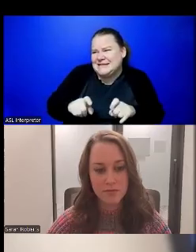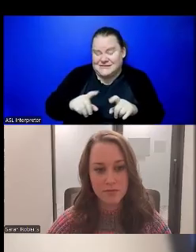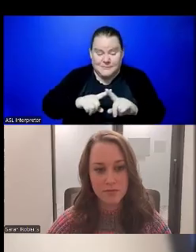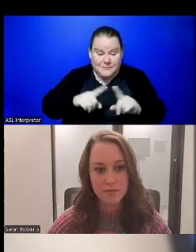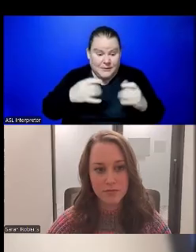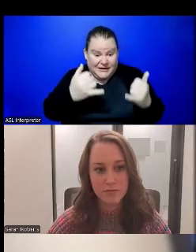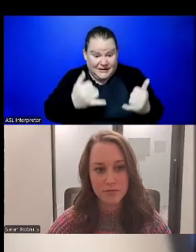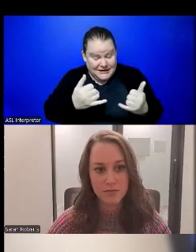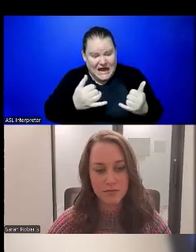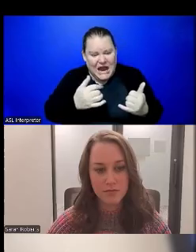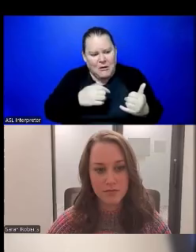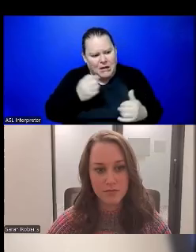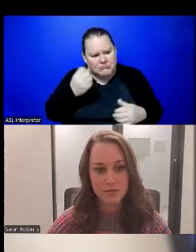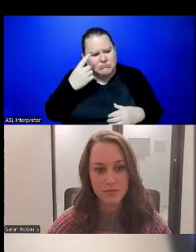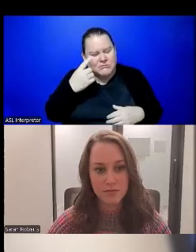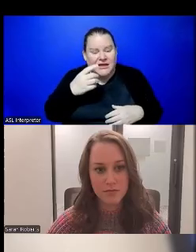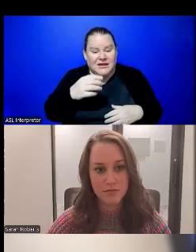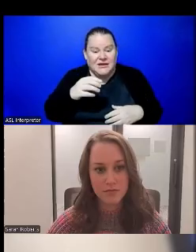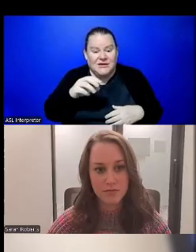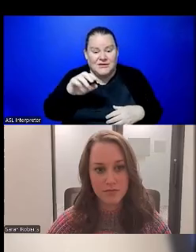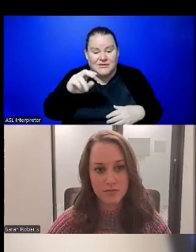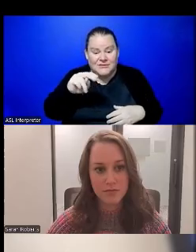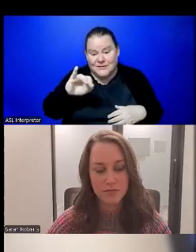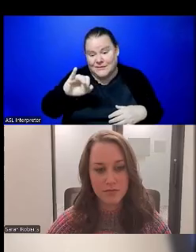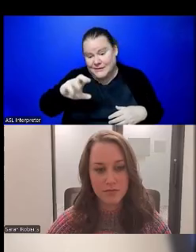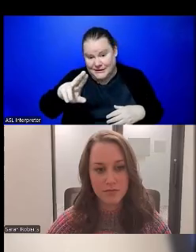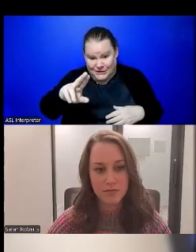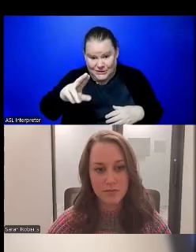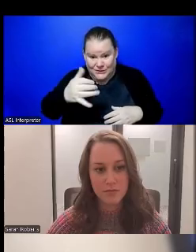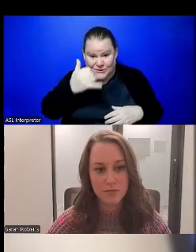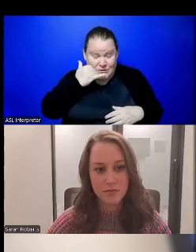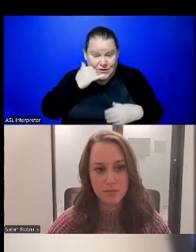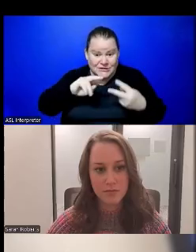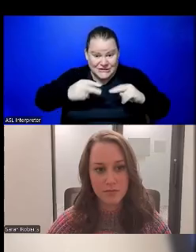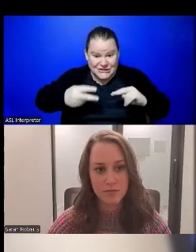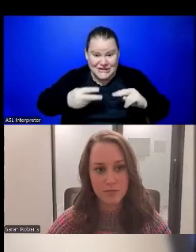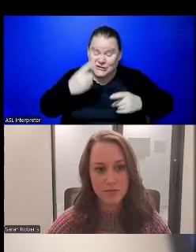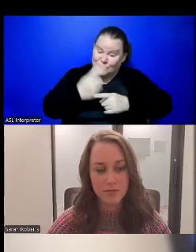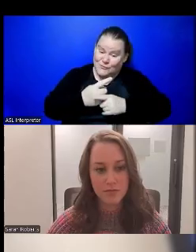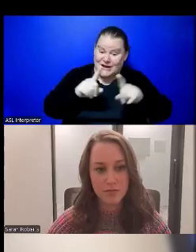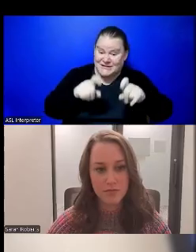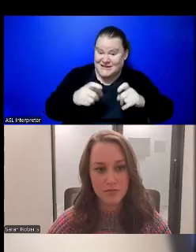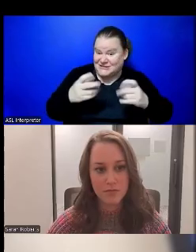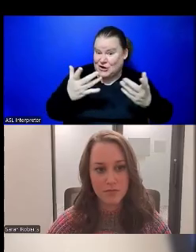the sense that when the ICU calls genetics, the right tests are already pending. Sometimes they call before they've sent